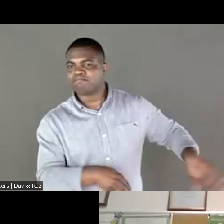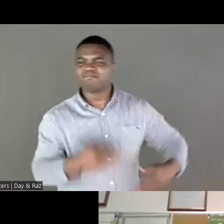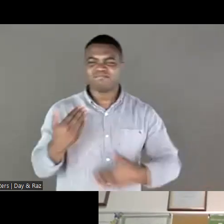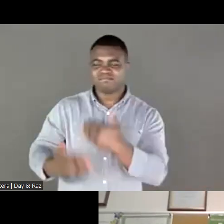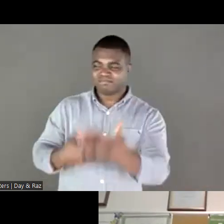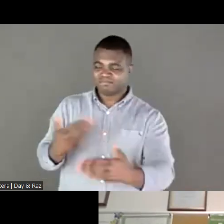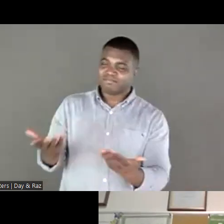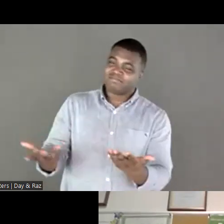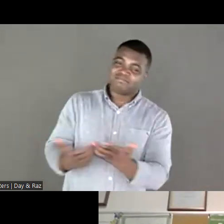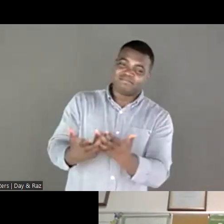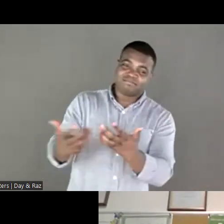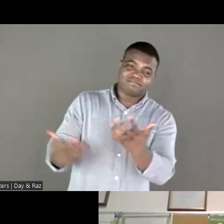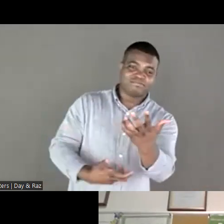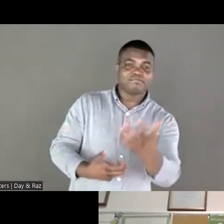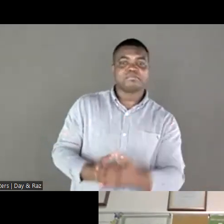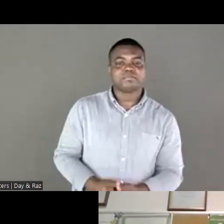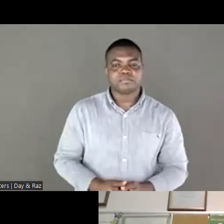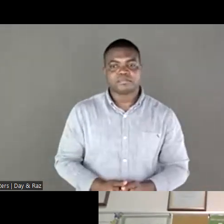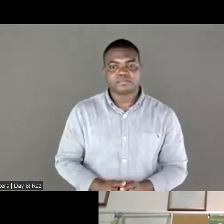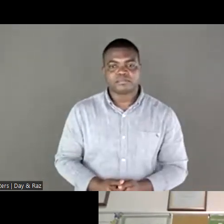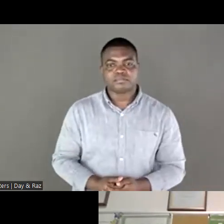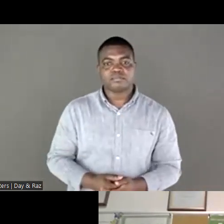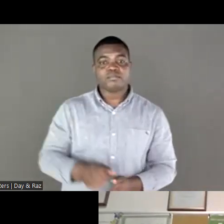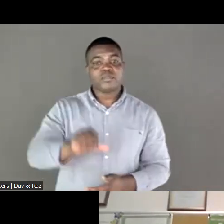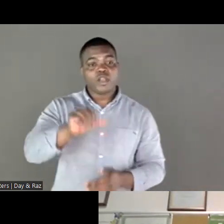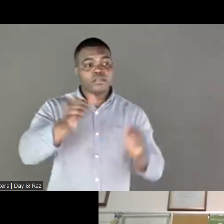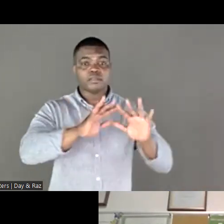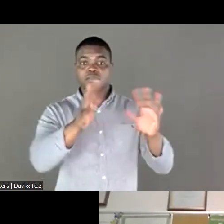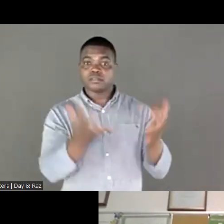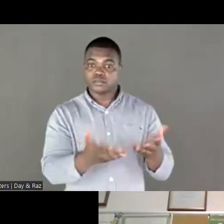we see the the standards or the standards recommendations are there, but somehow